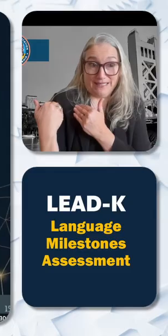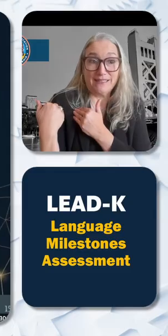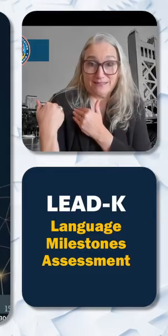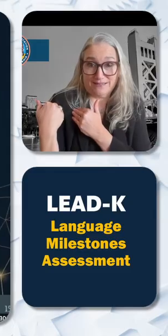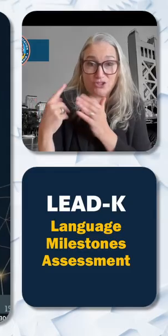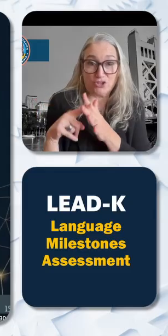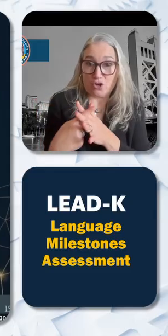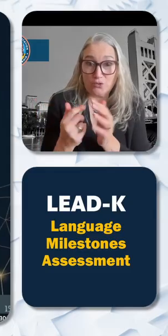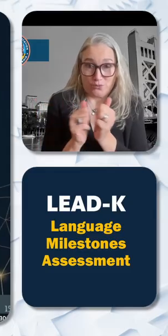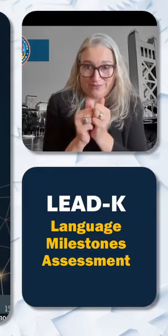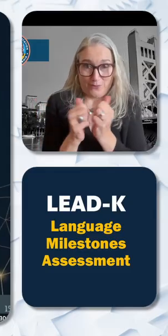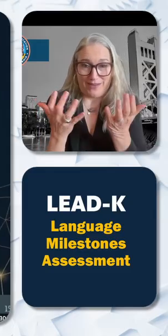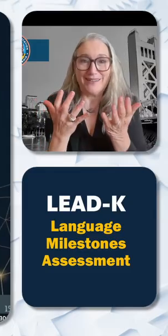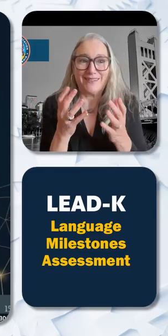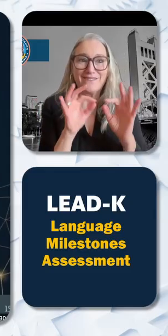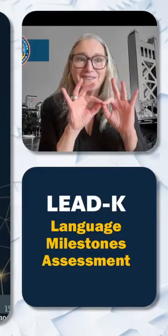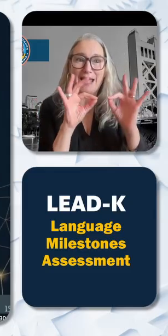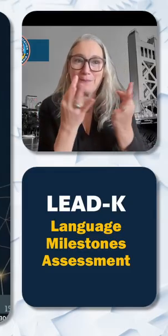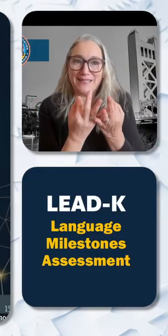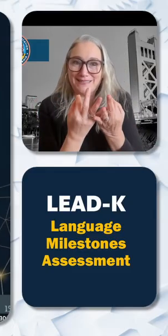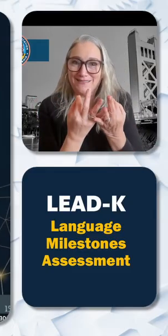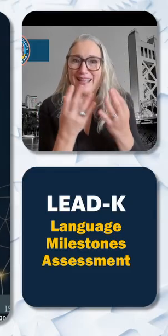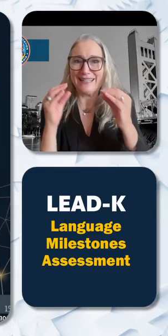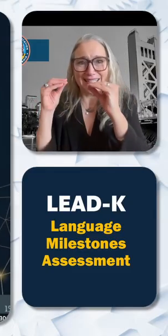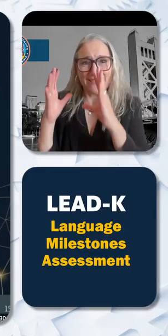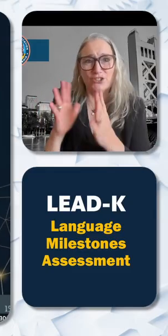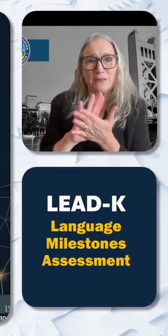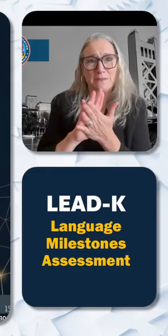Early language development accountability starts with…